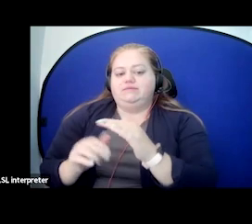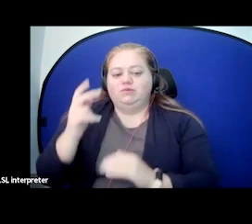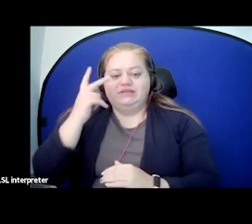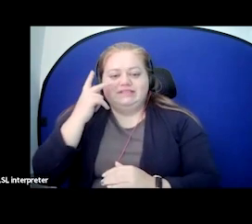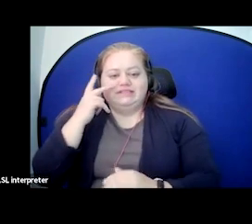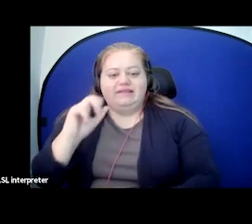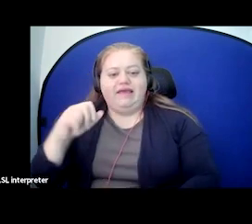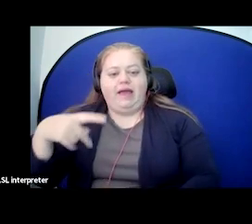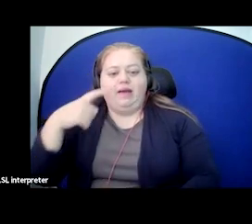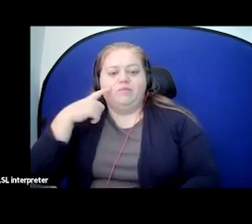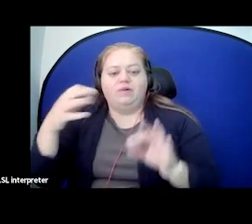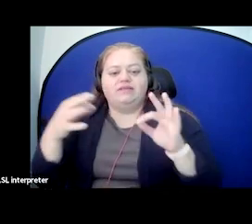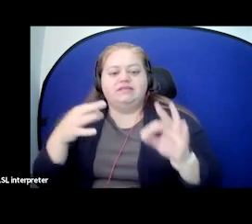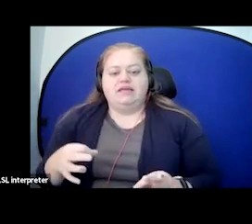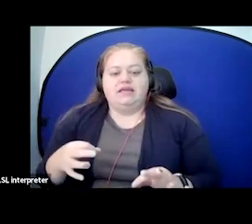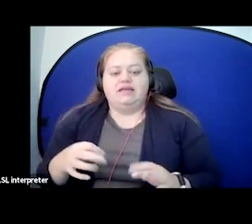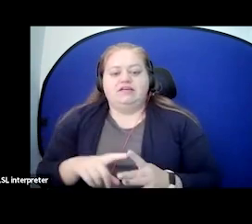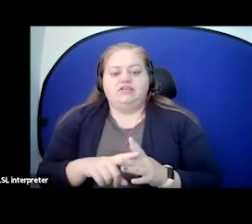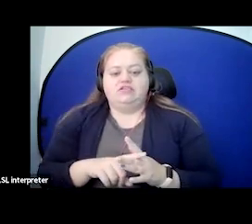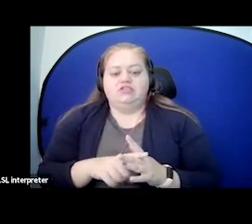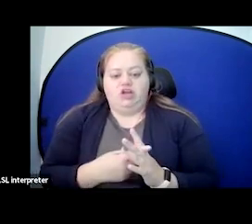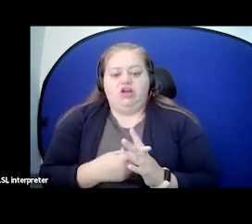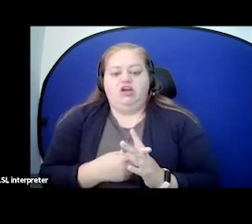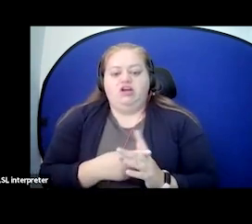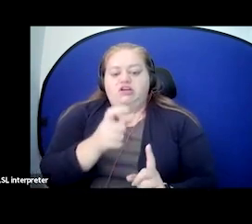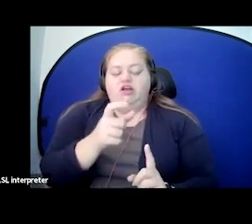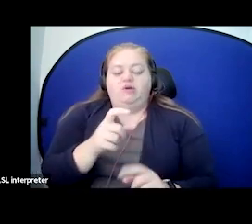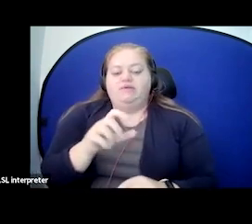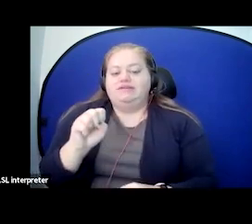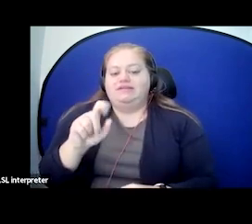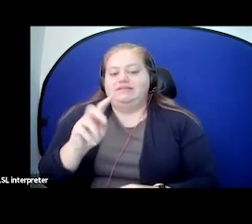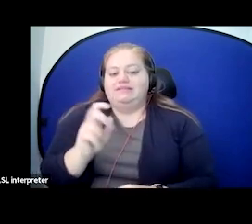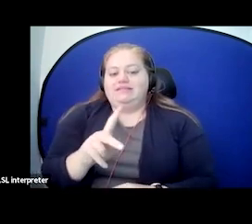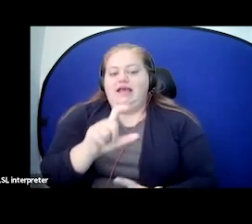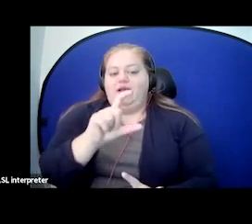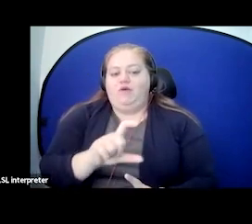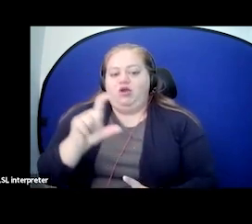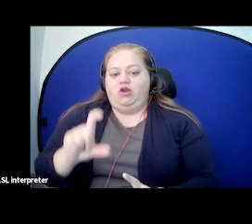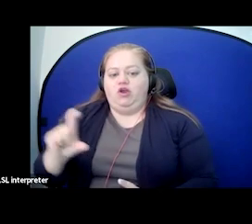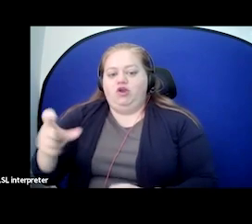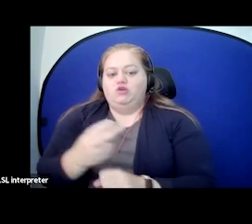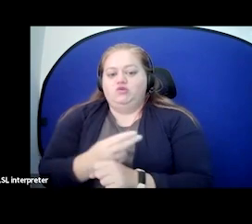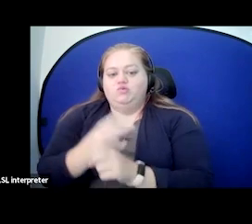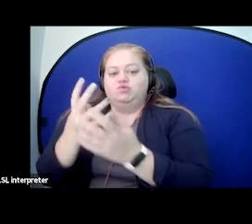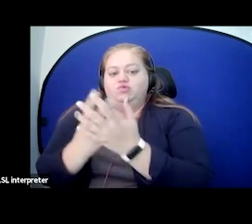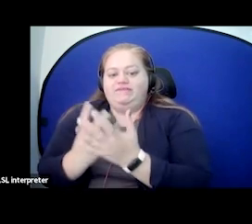as a stacked bar chart used to filter data on the right side with different textures and colors